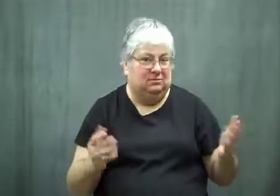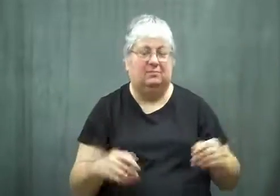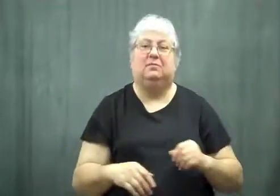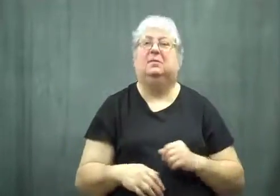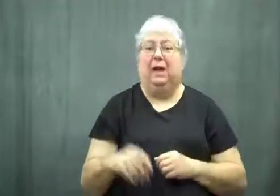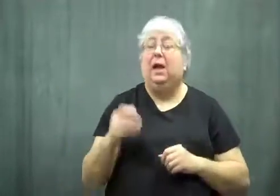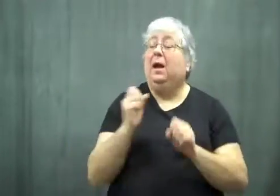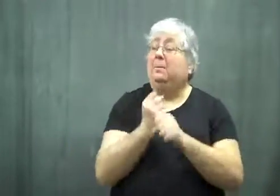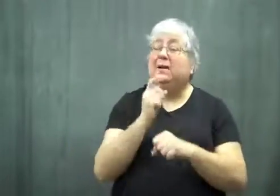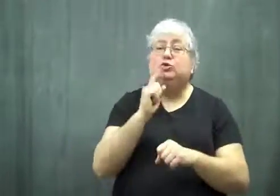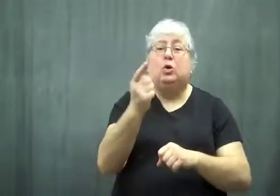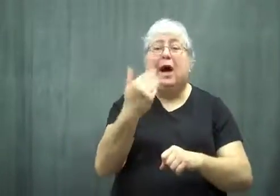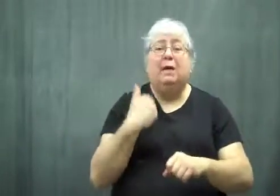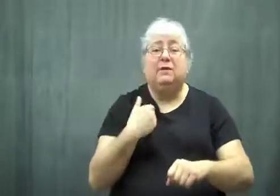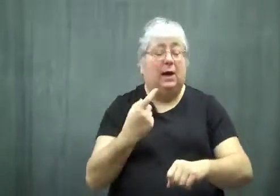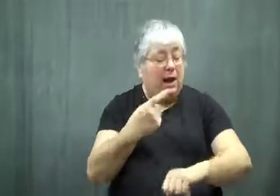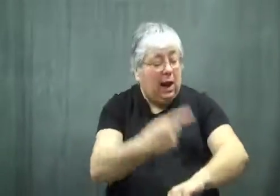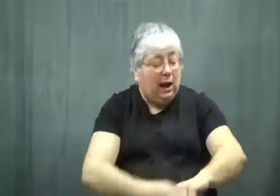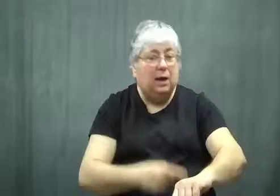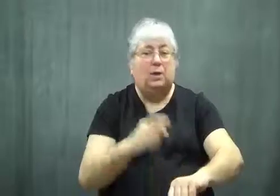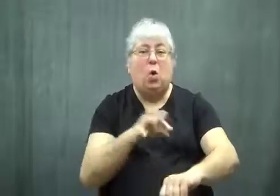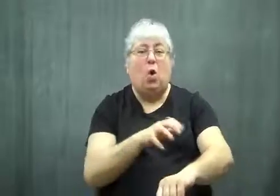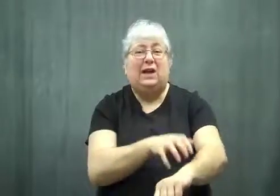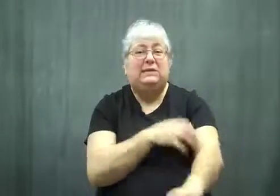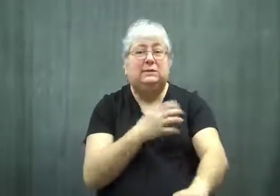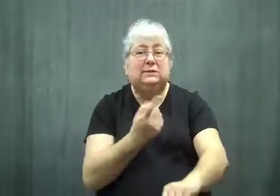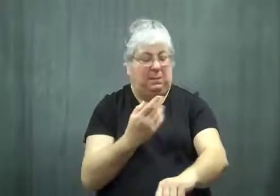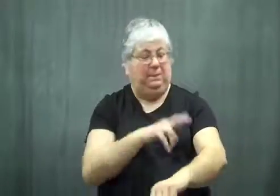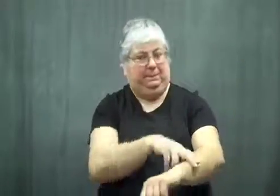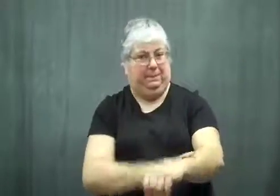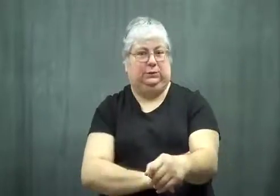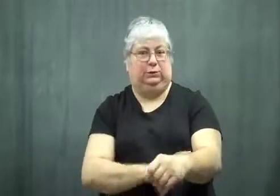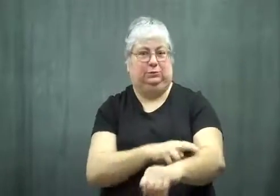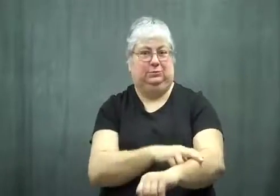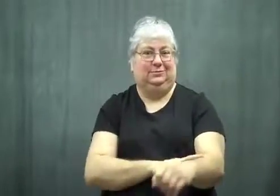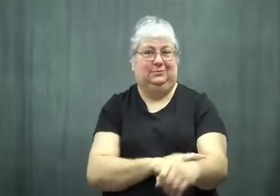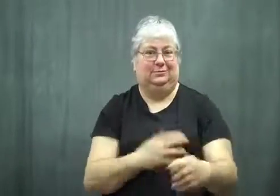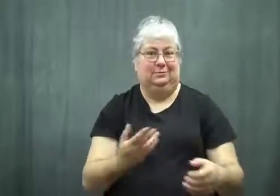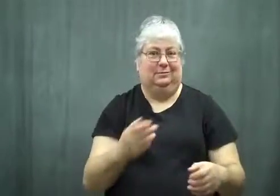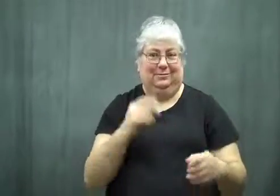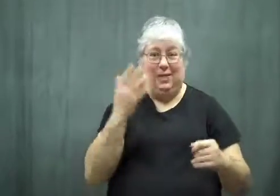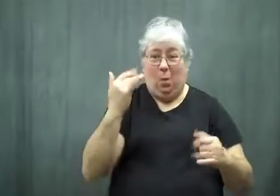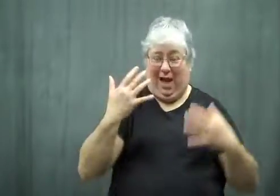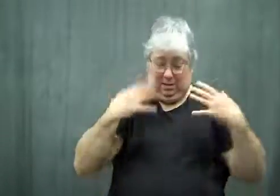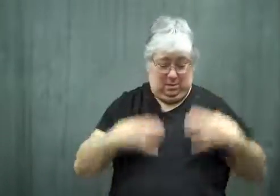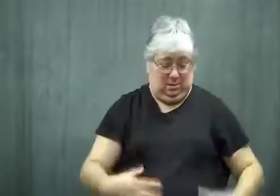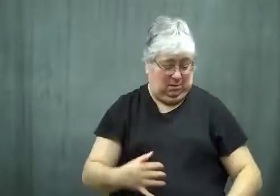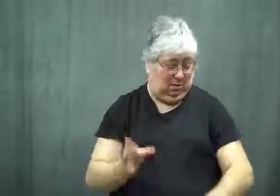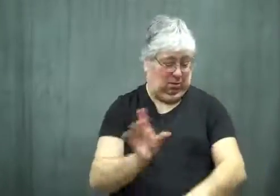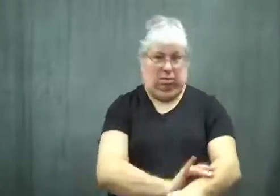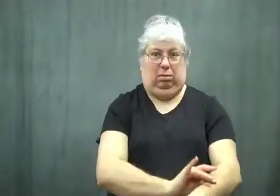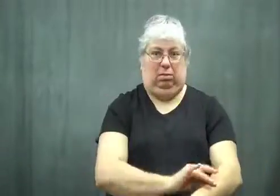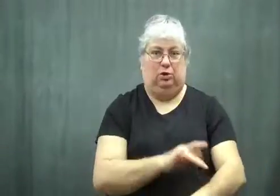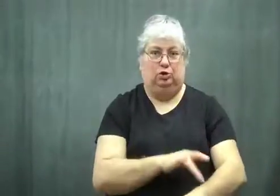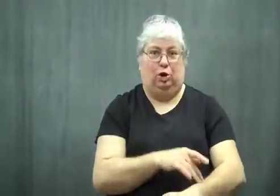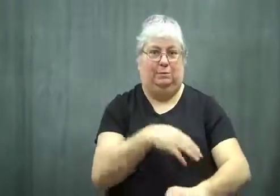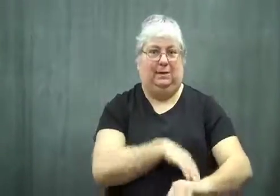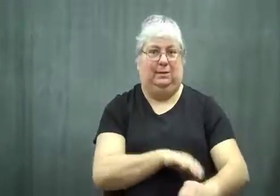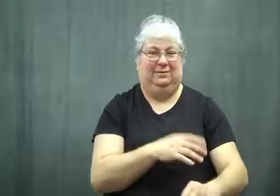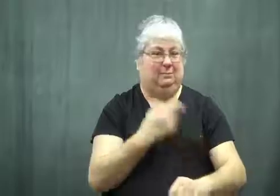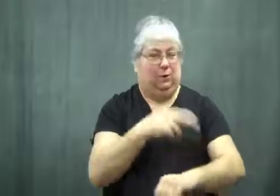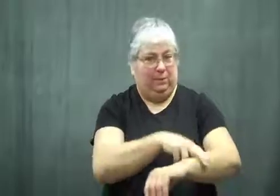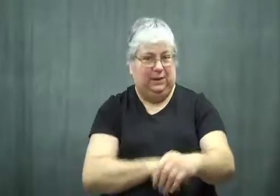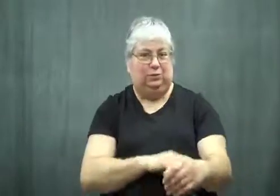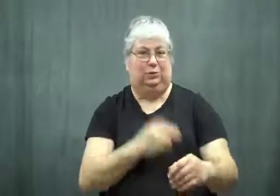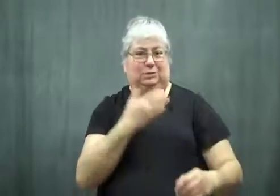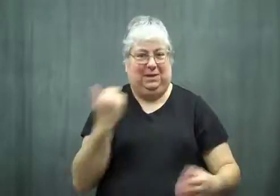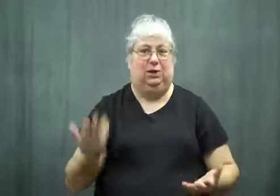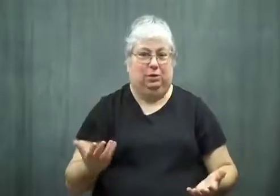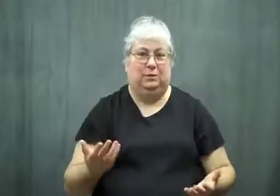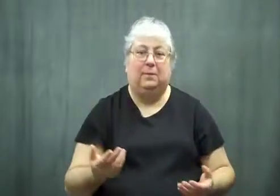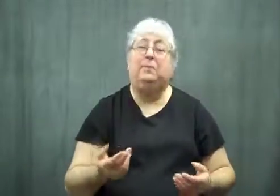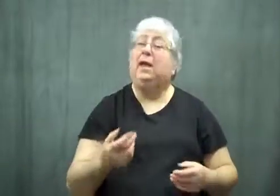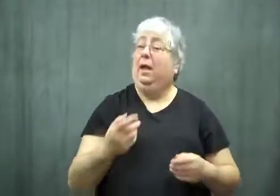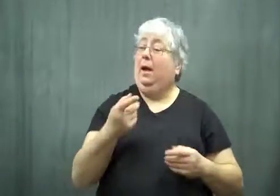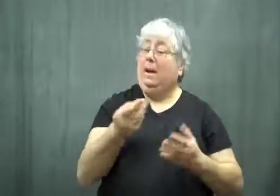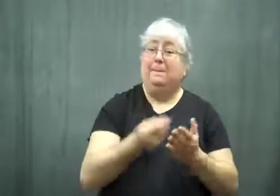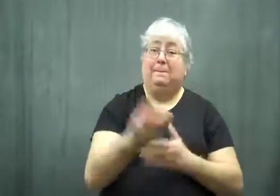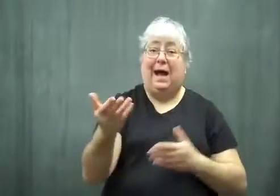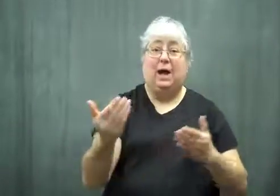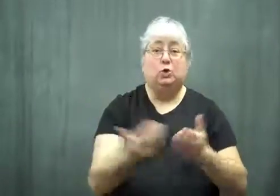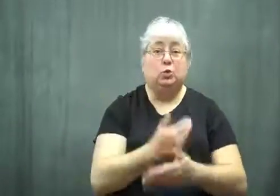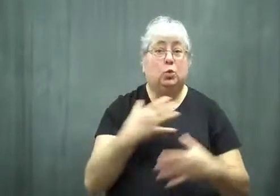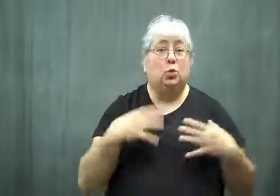Bandage any cuts or scrapes so germs can't get in from the clothing.